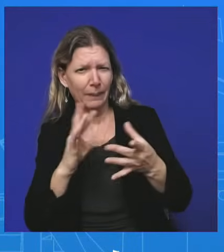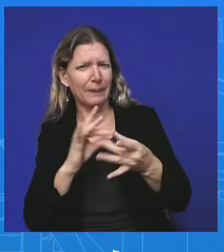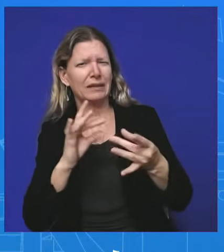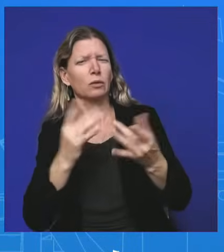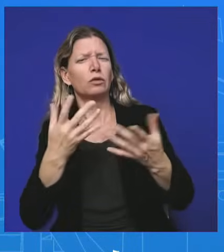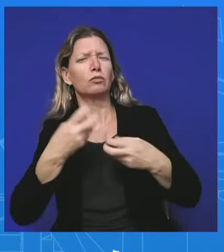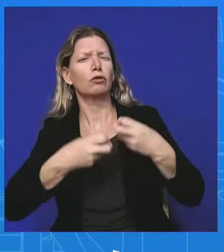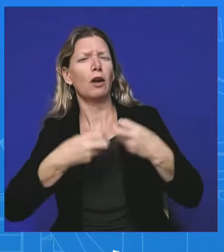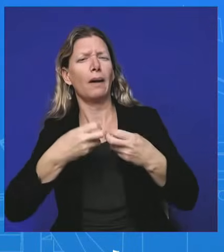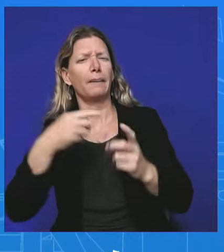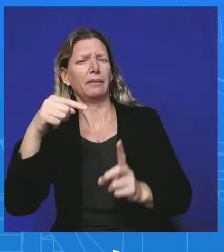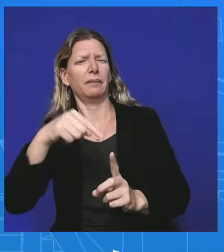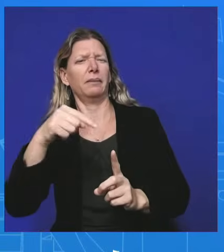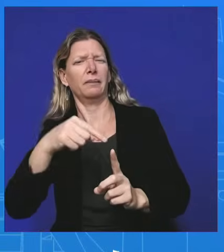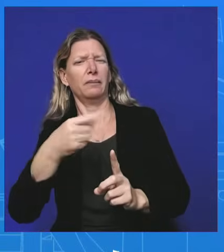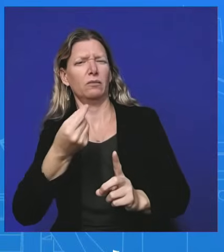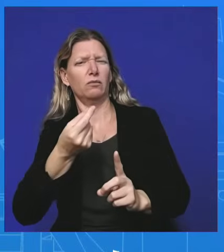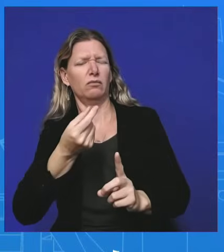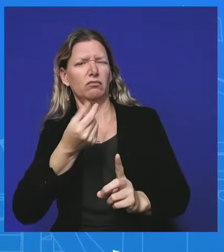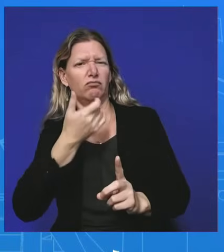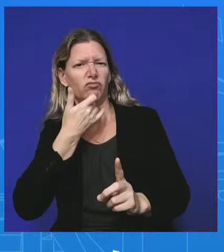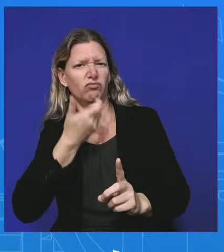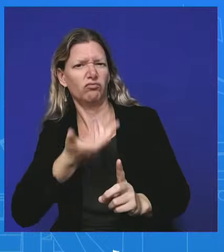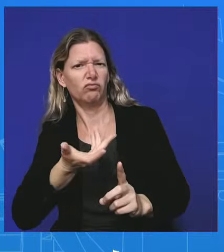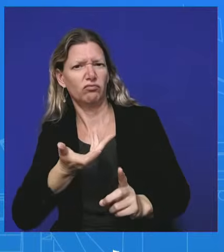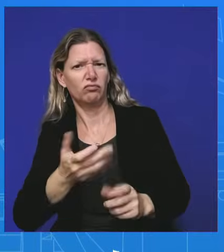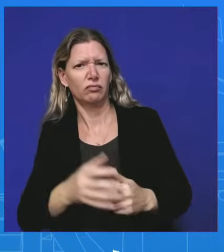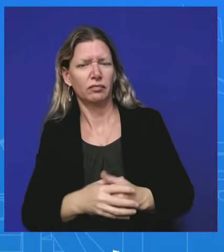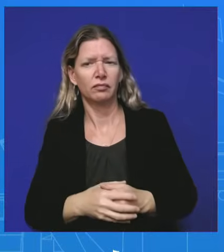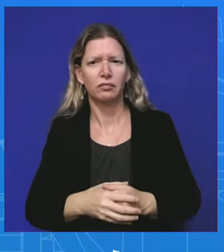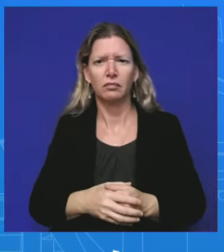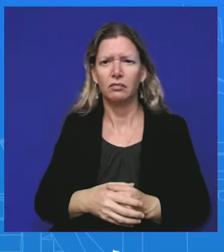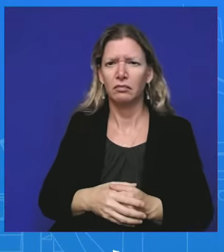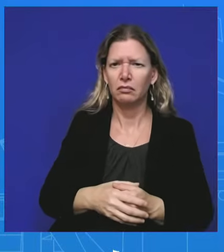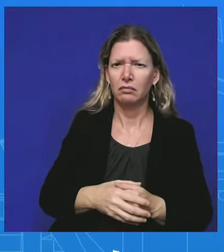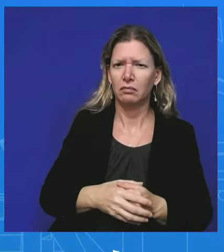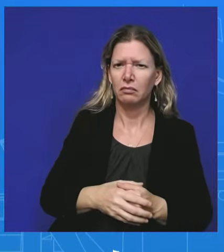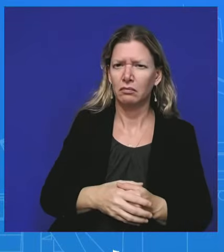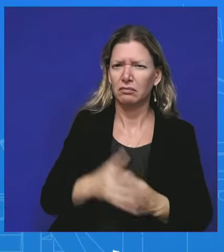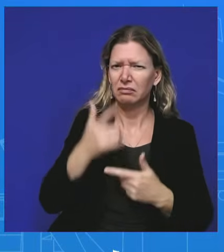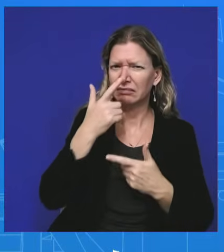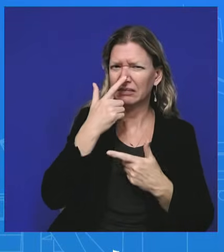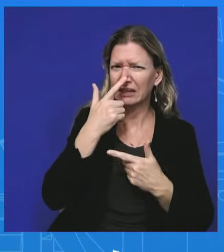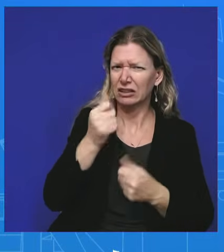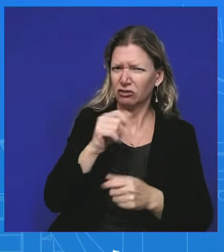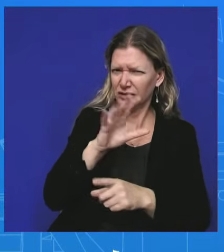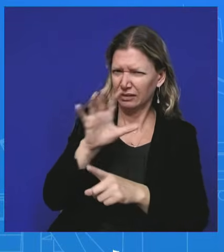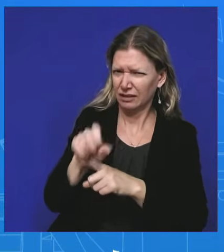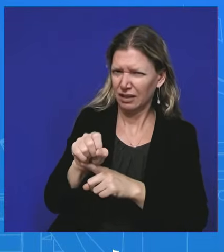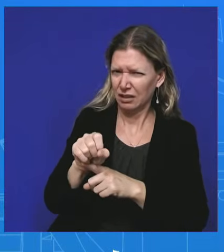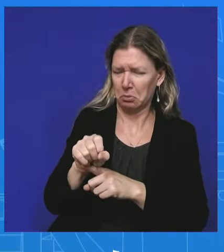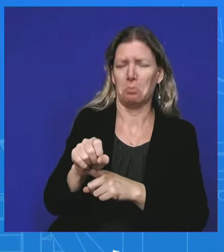Ms. Jean-Pierre: That's an interesting catch. I did not catch that in his remarks. I don't know. I would have to -- I would have to ask the President.